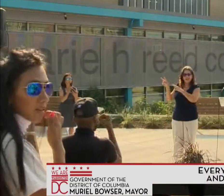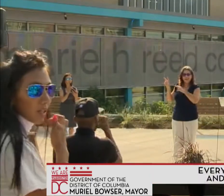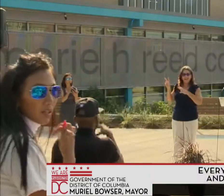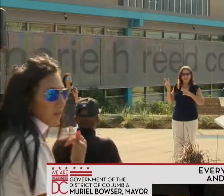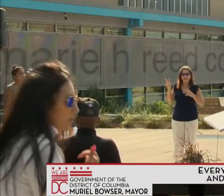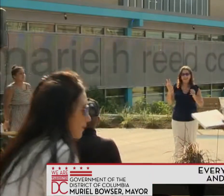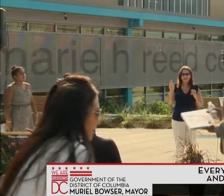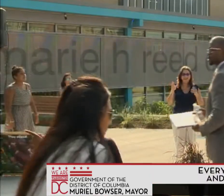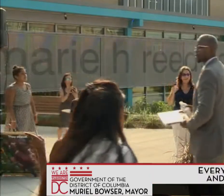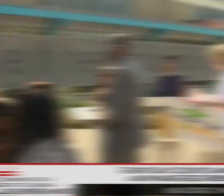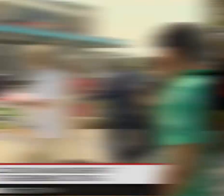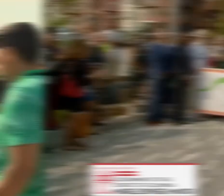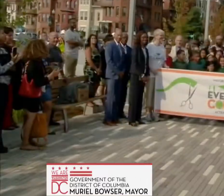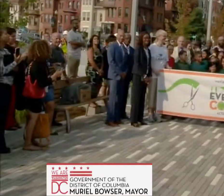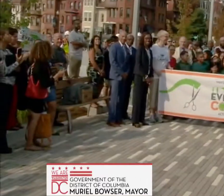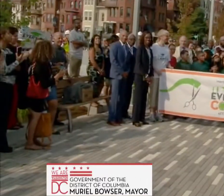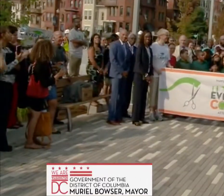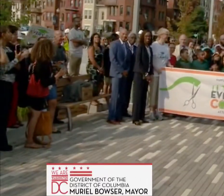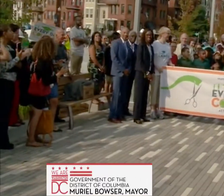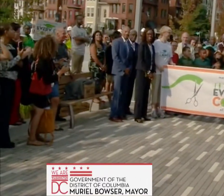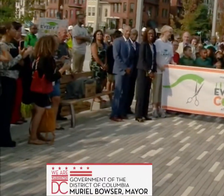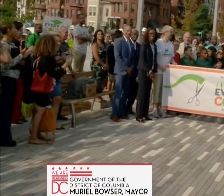different than a ribbon-cutting